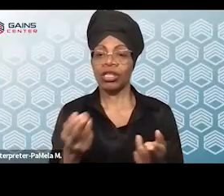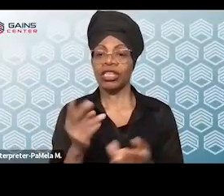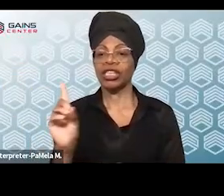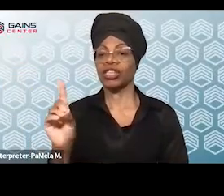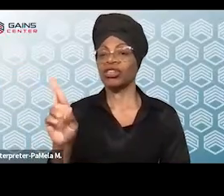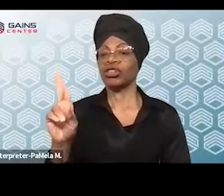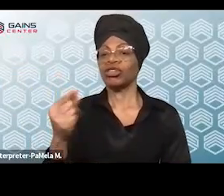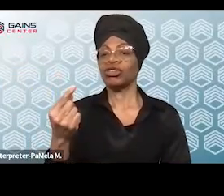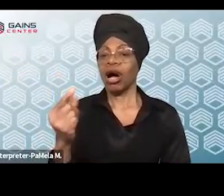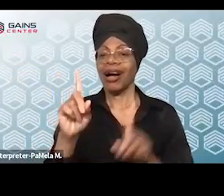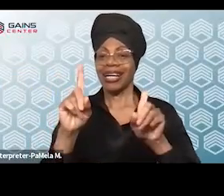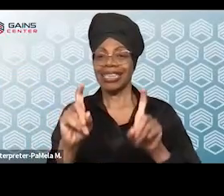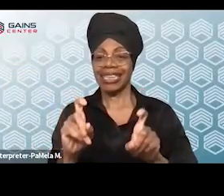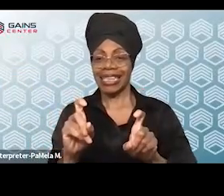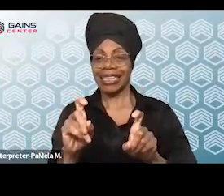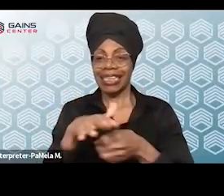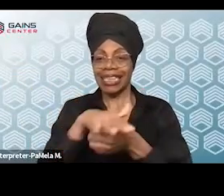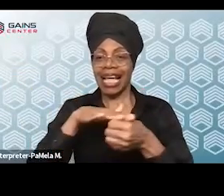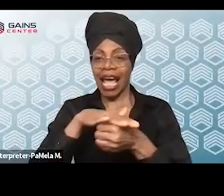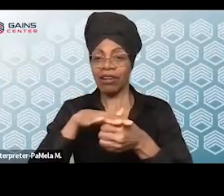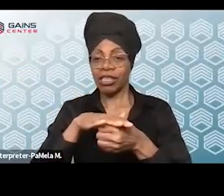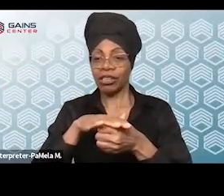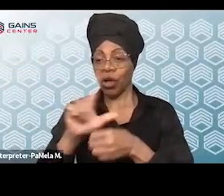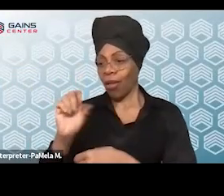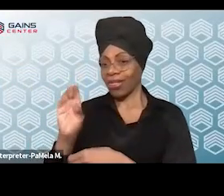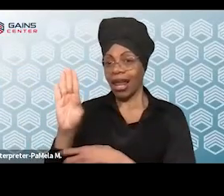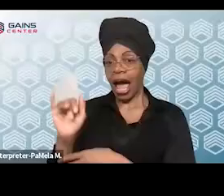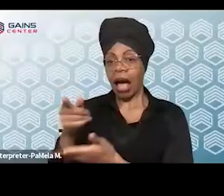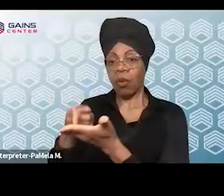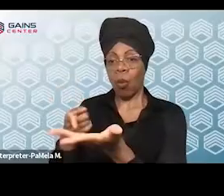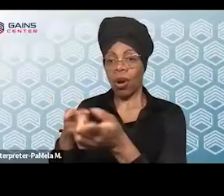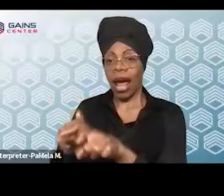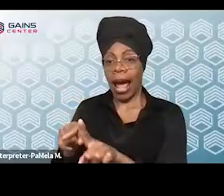and be left in the lobby. And she was molested in the lobby